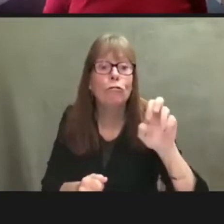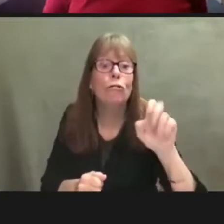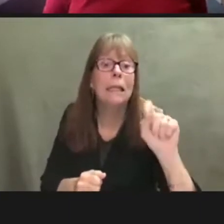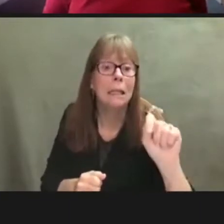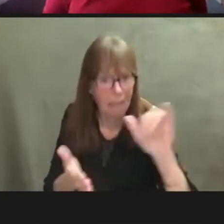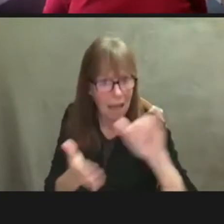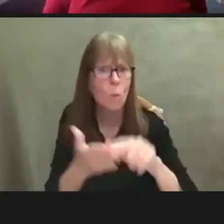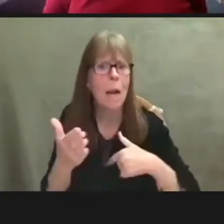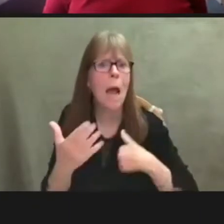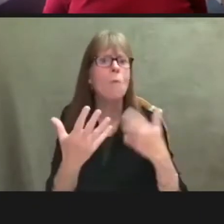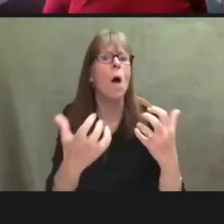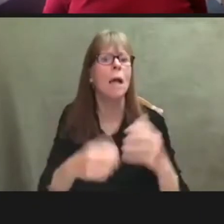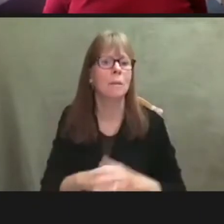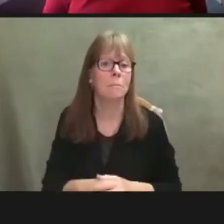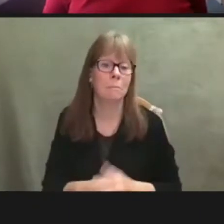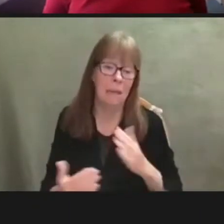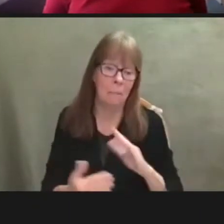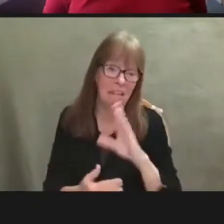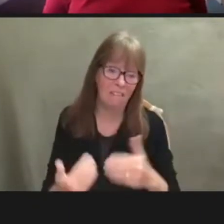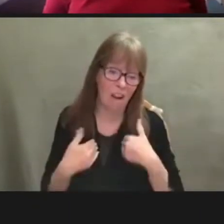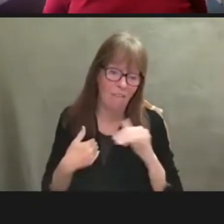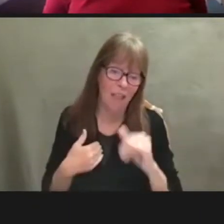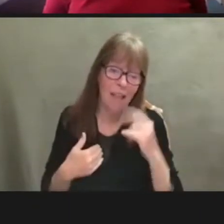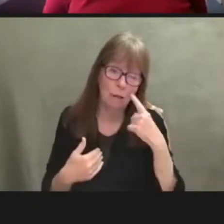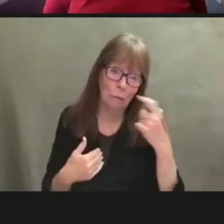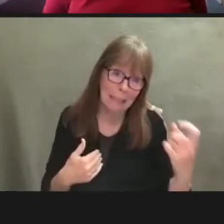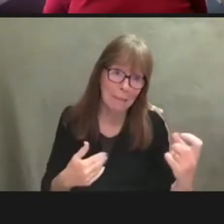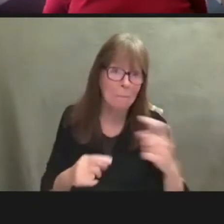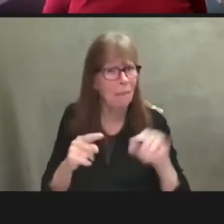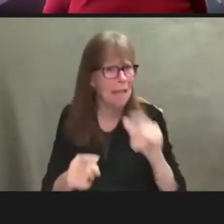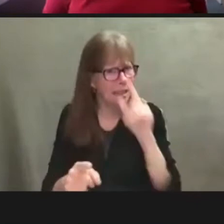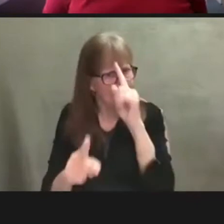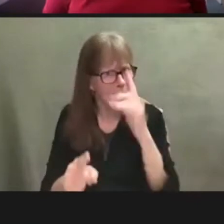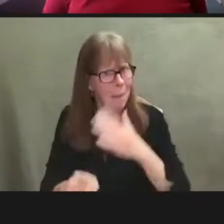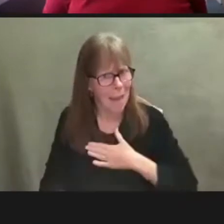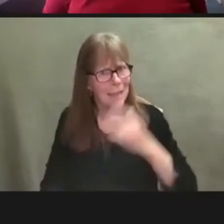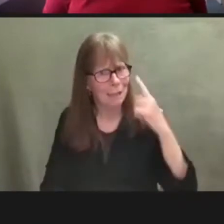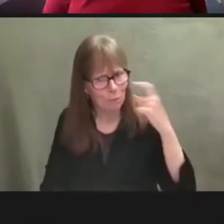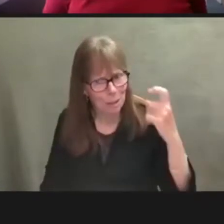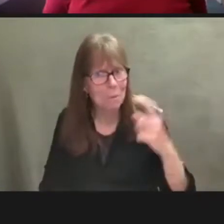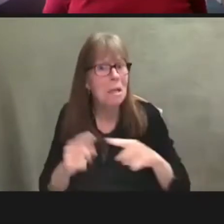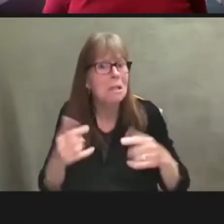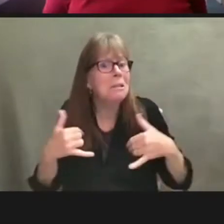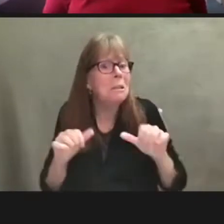I might never achieve that dream, but it's still a reasonable one, right?